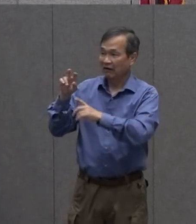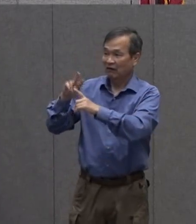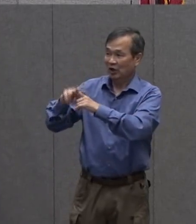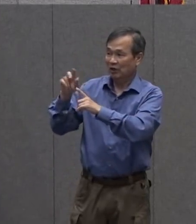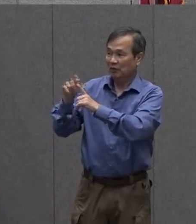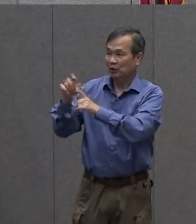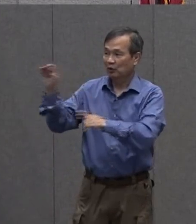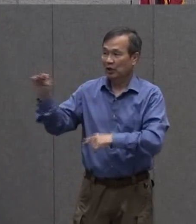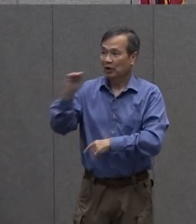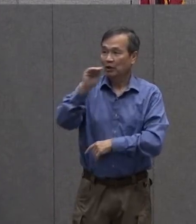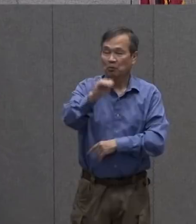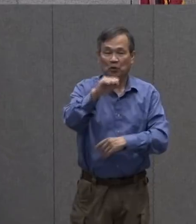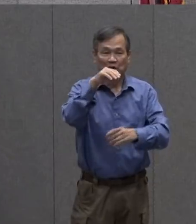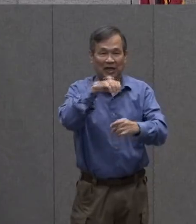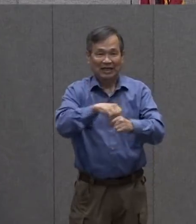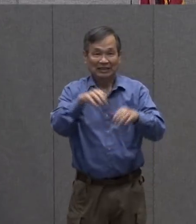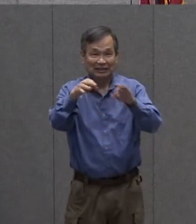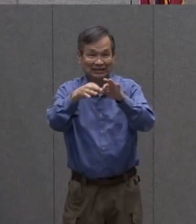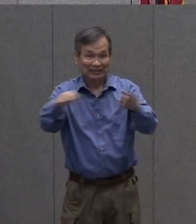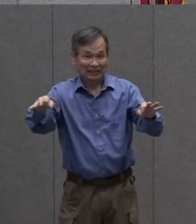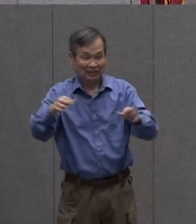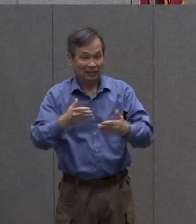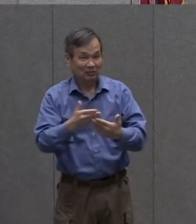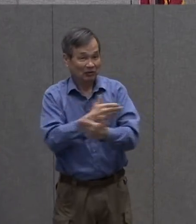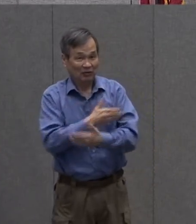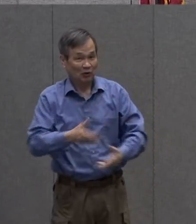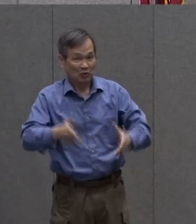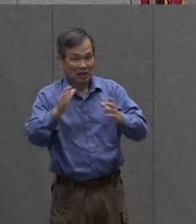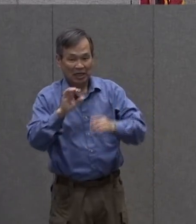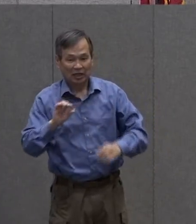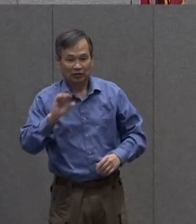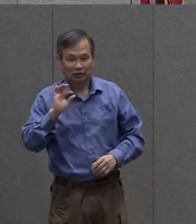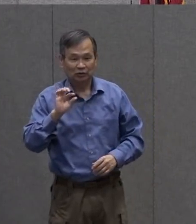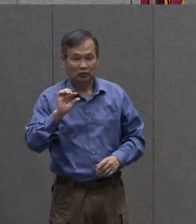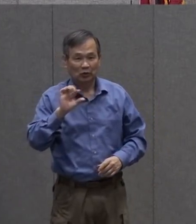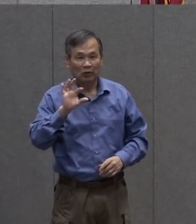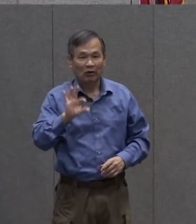in a sentence before we can move our chess, our checker piece.